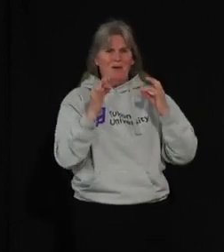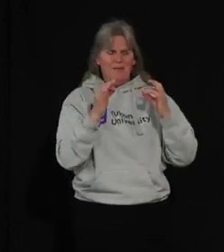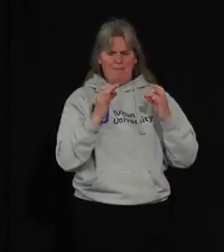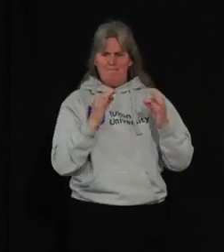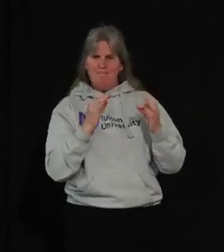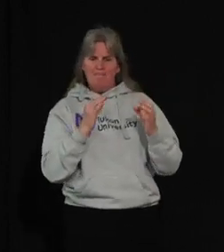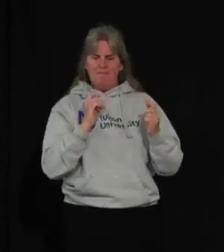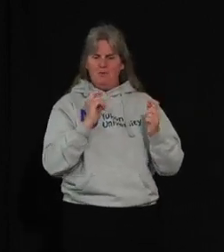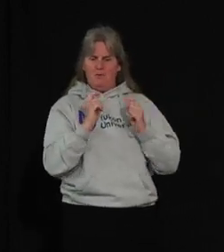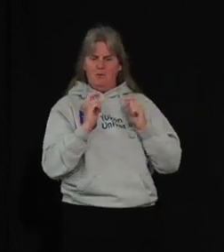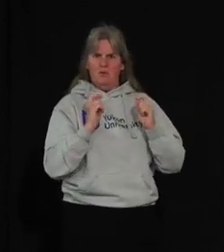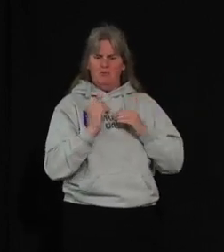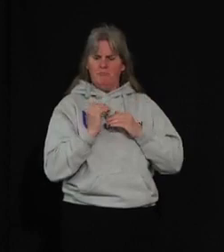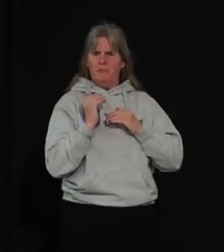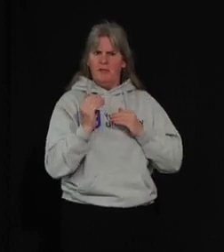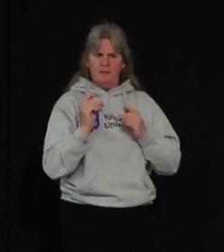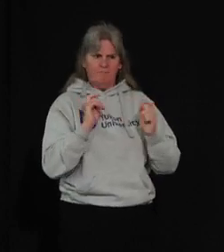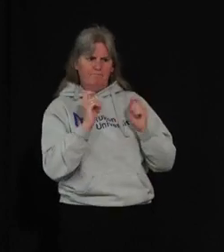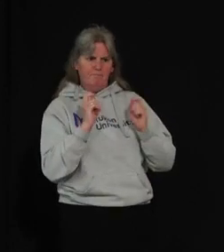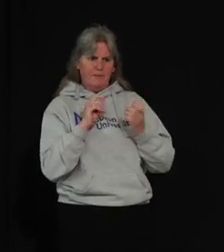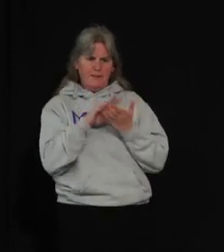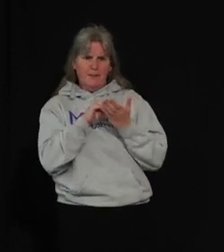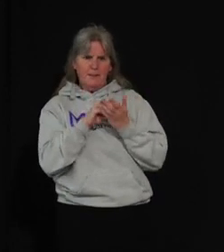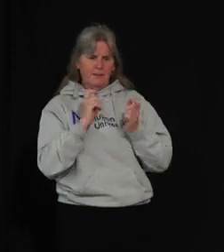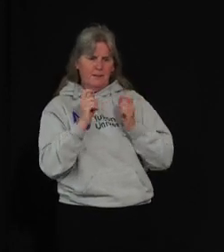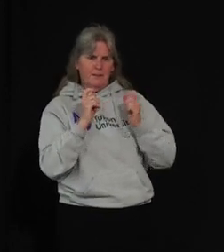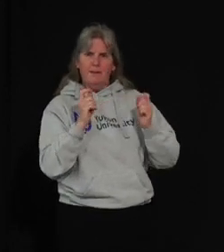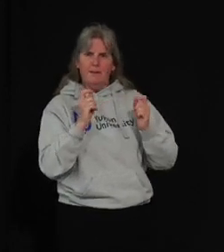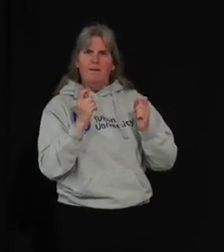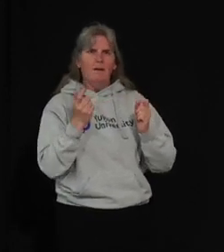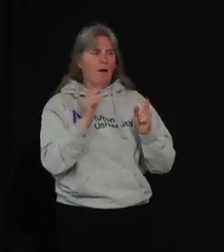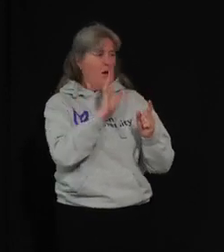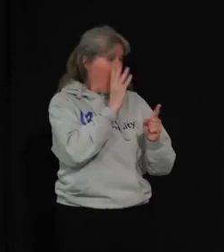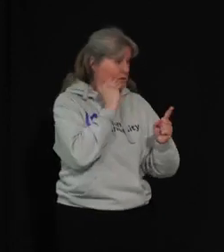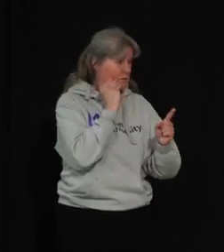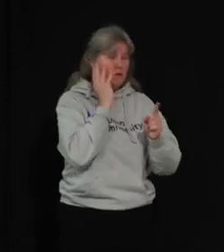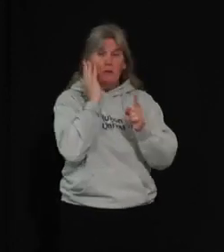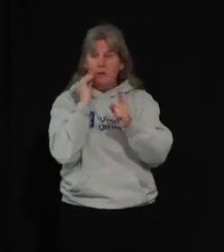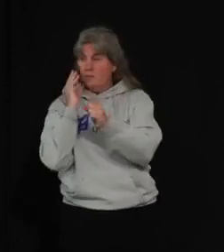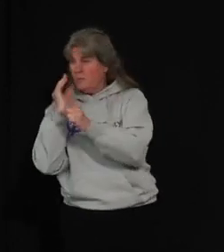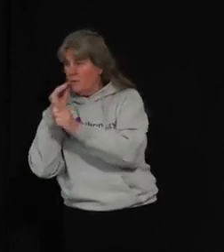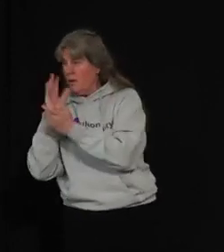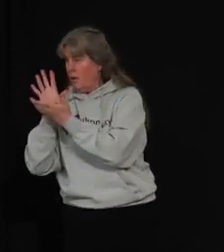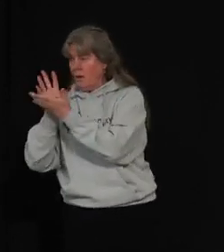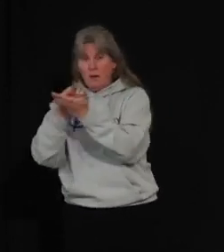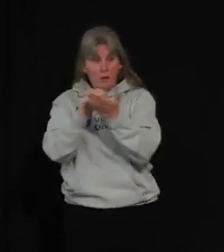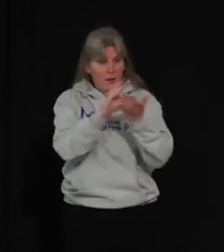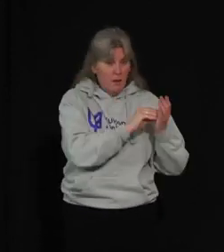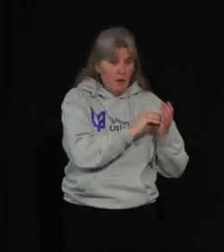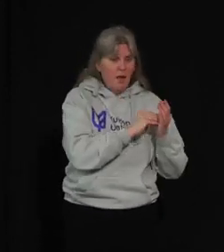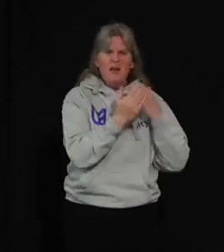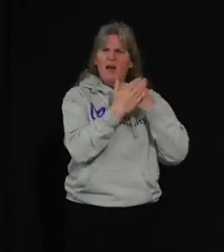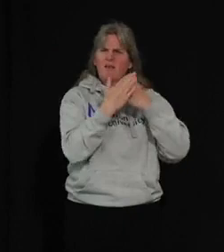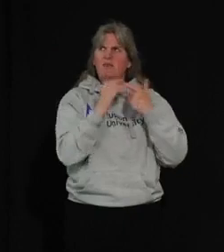as we go. According to experience, either here or elsewhere, lessons learned and the advice of